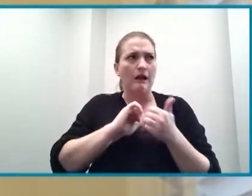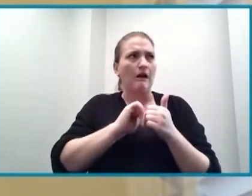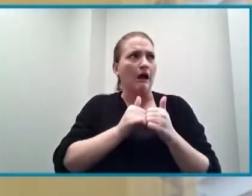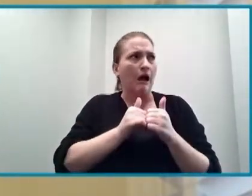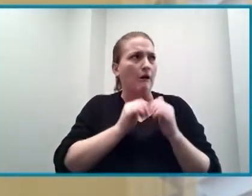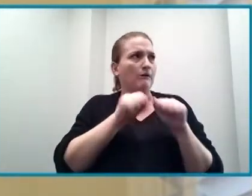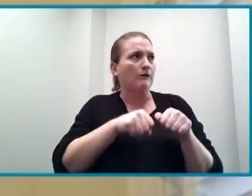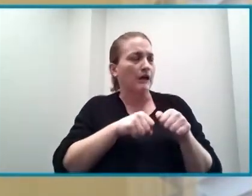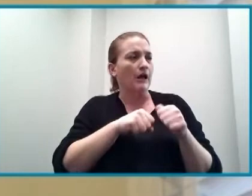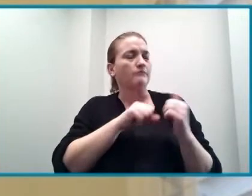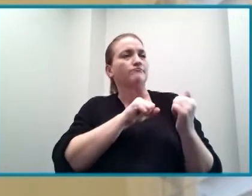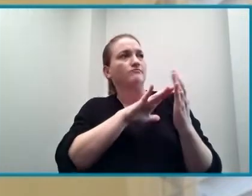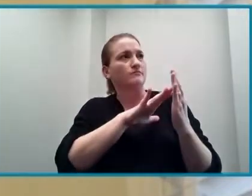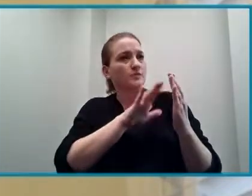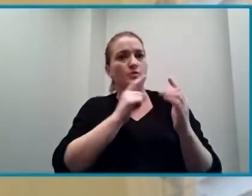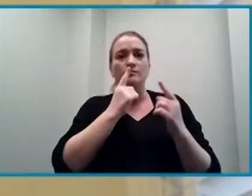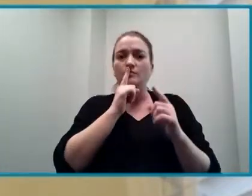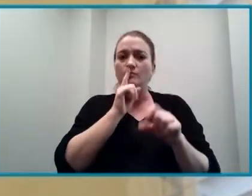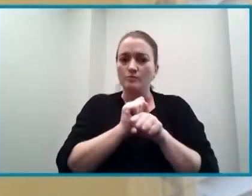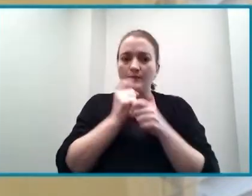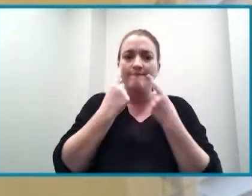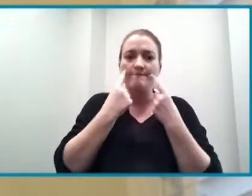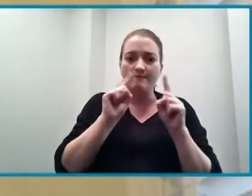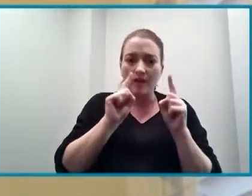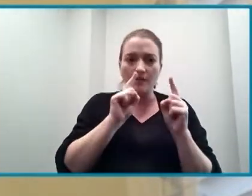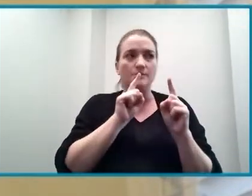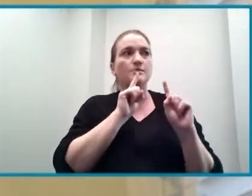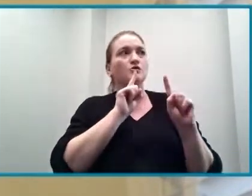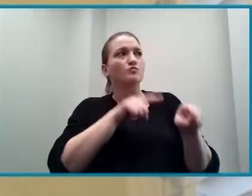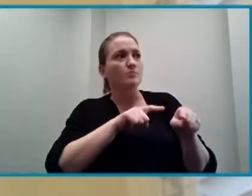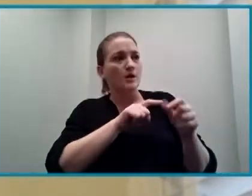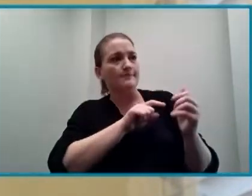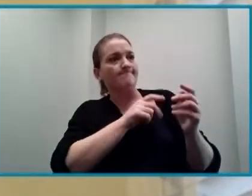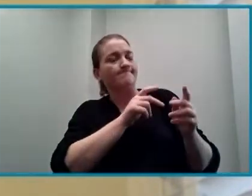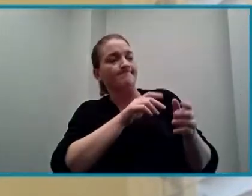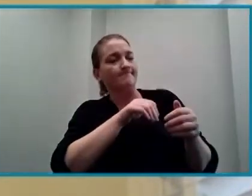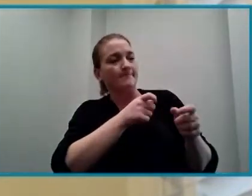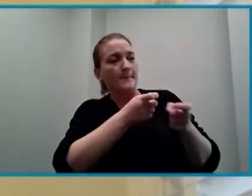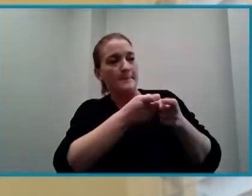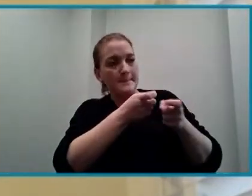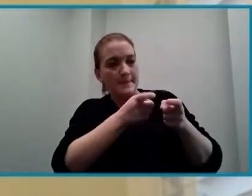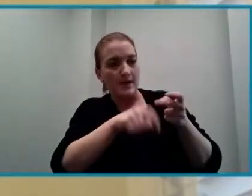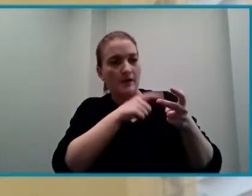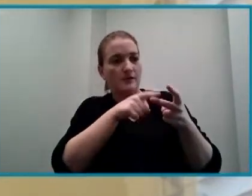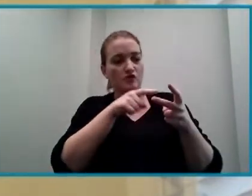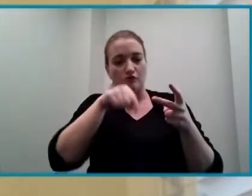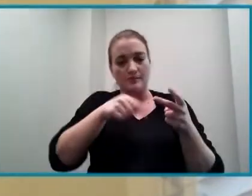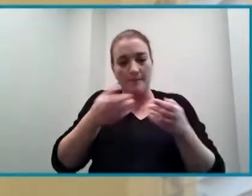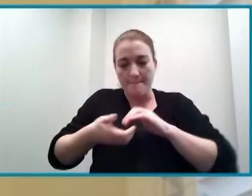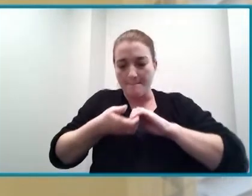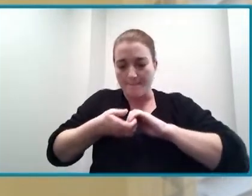responding to the military community? And how can the partnerships we build internally and externally help to provide